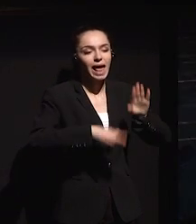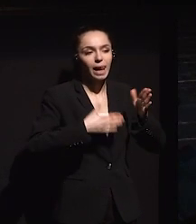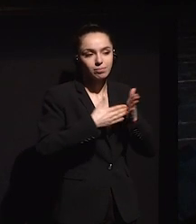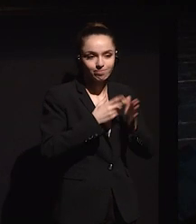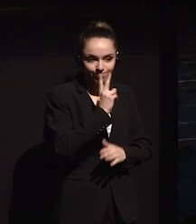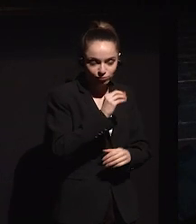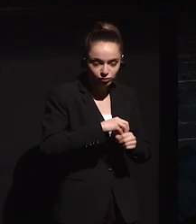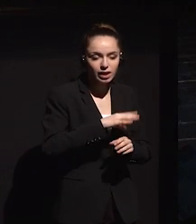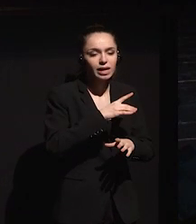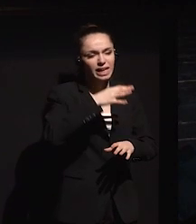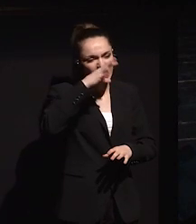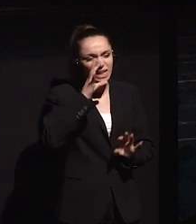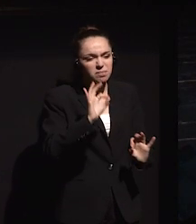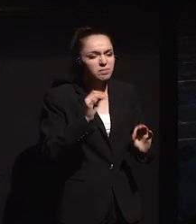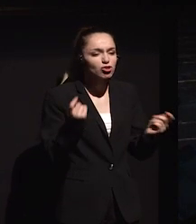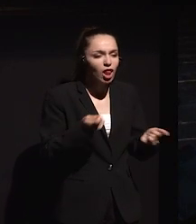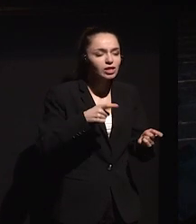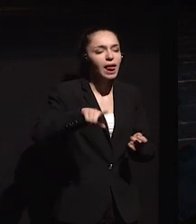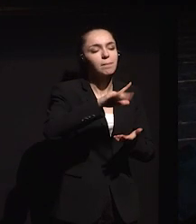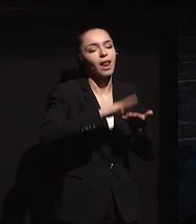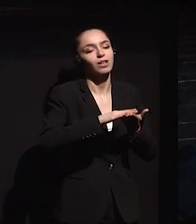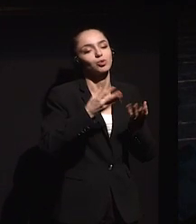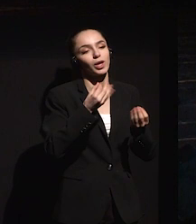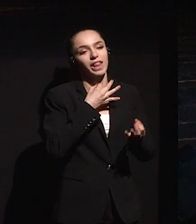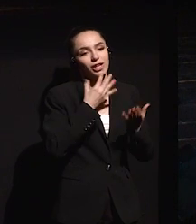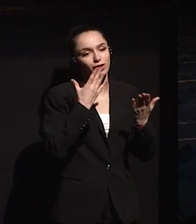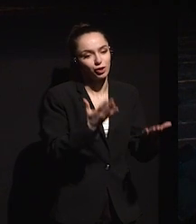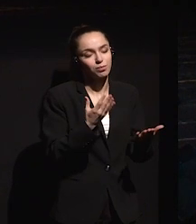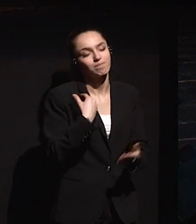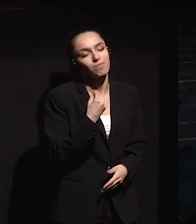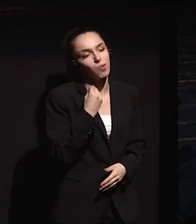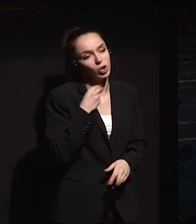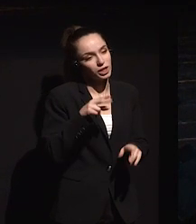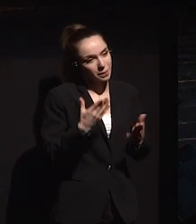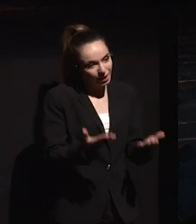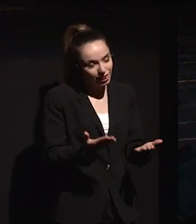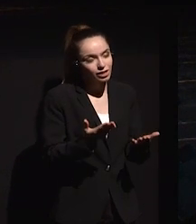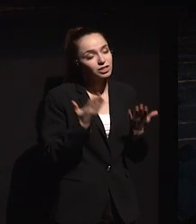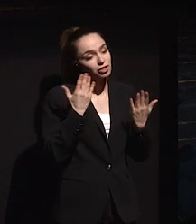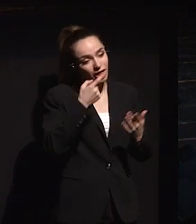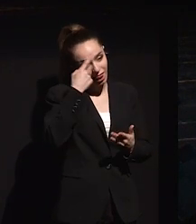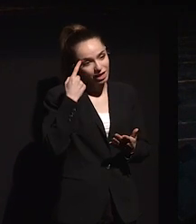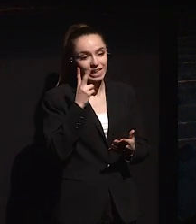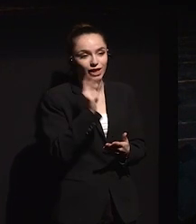realized this organization. I want here to express my gratitude to all. I hope you all enjoy these two days.